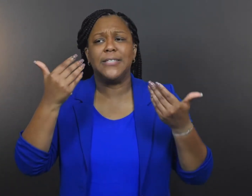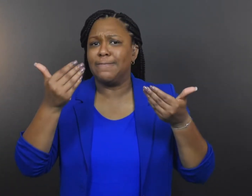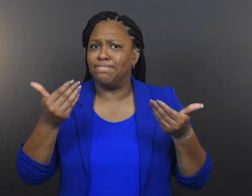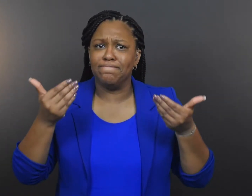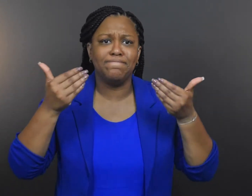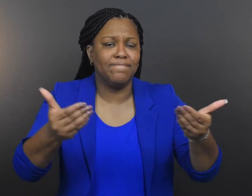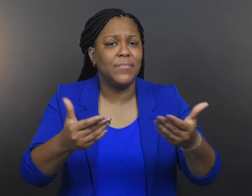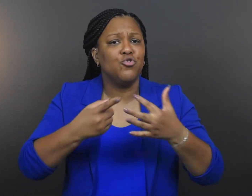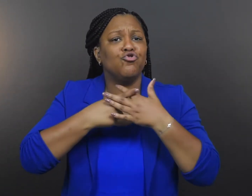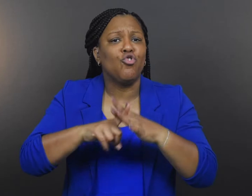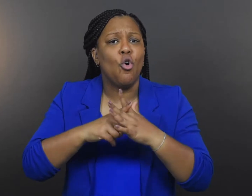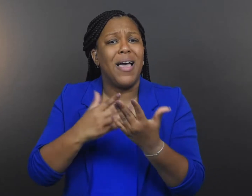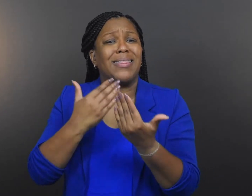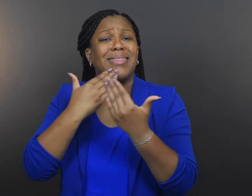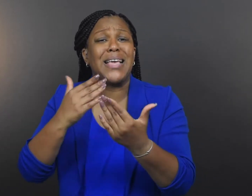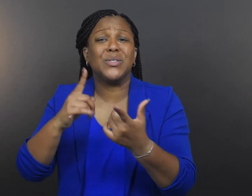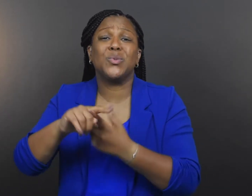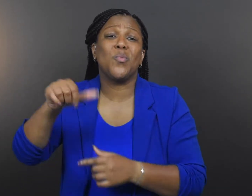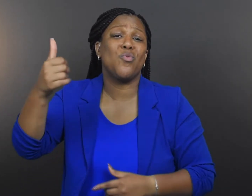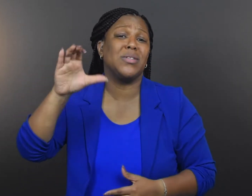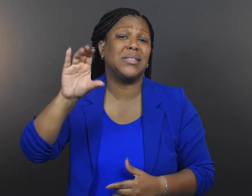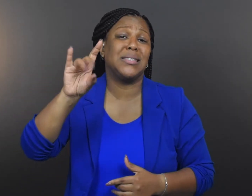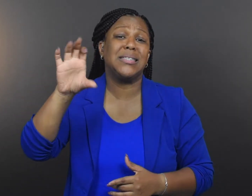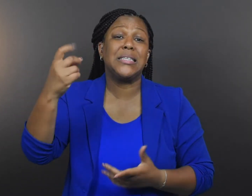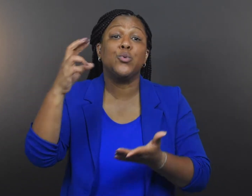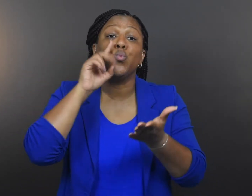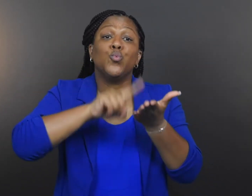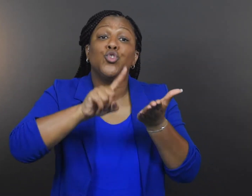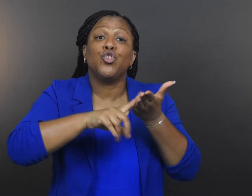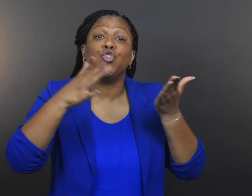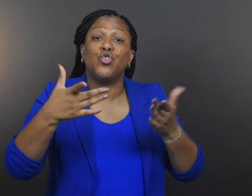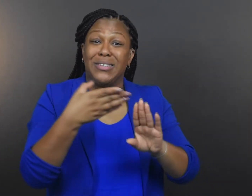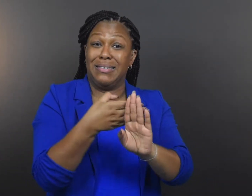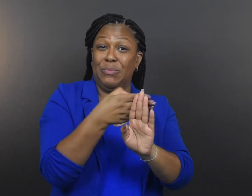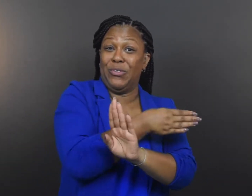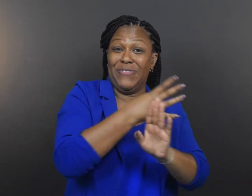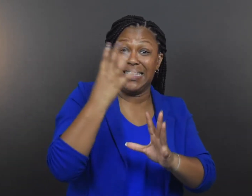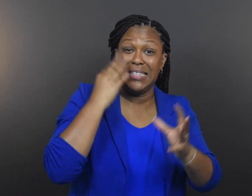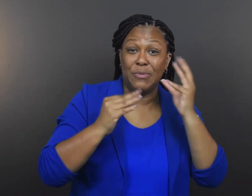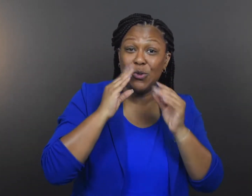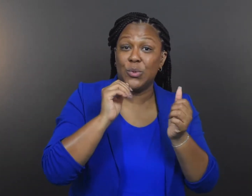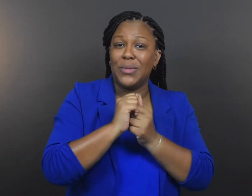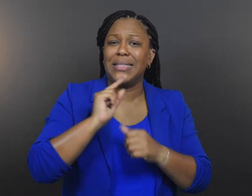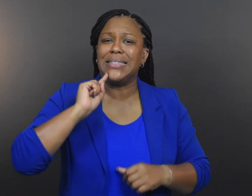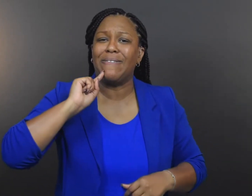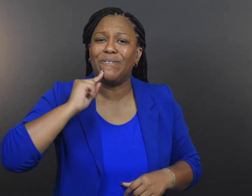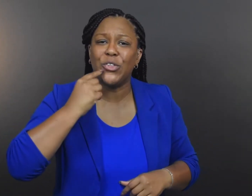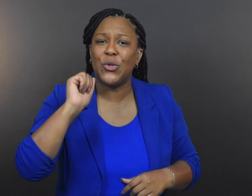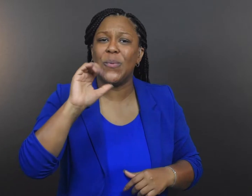they had a head start thanks to other CDC researchers’ previous experience with